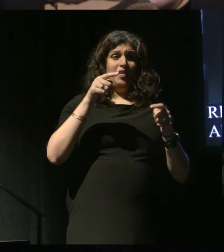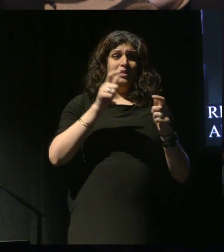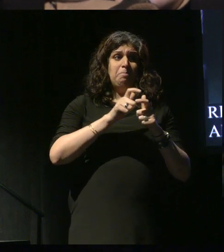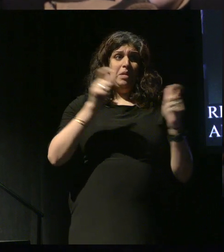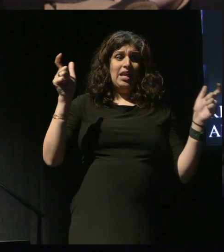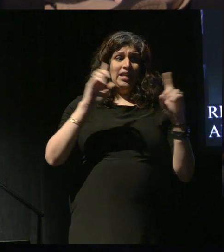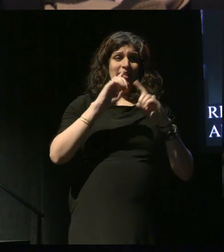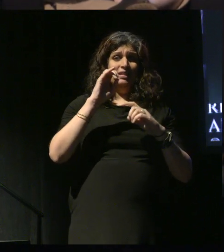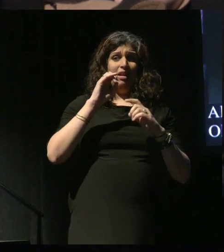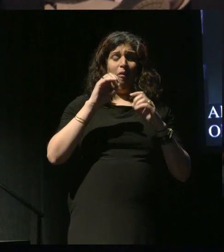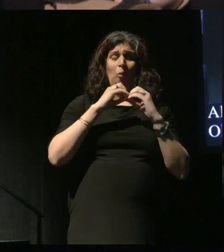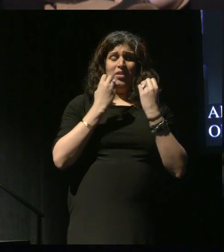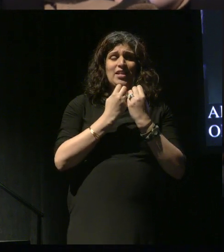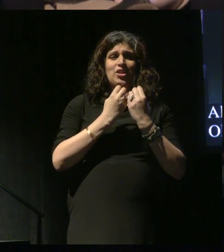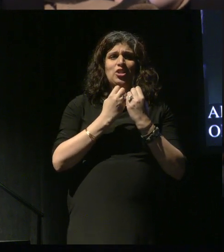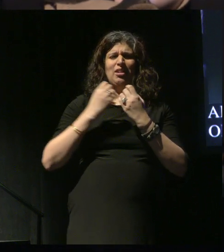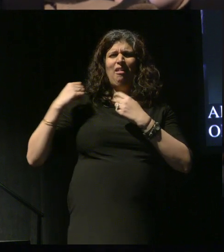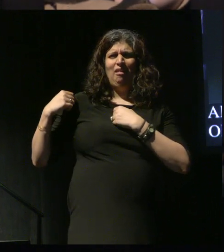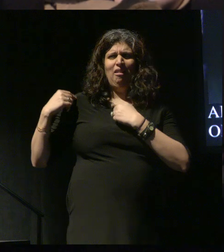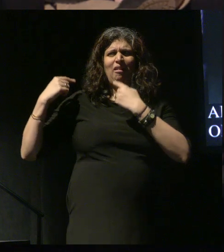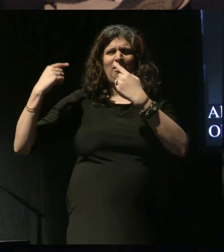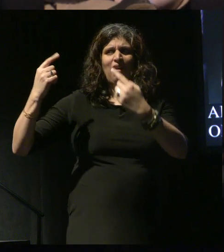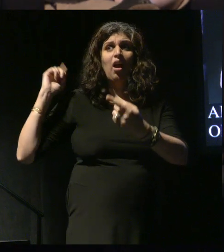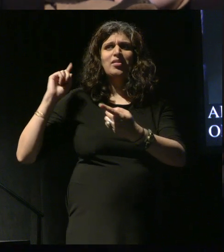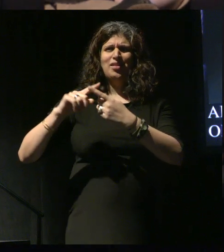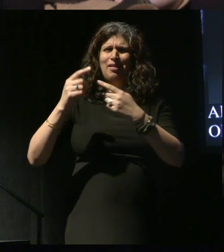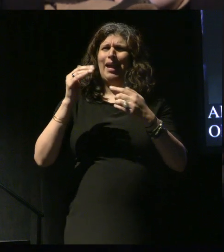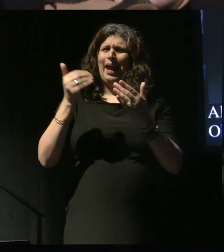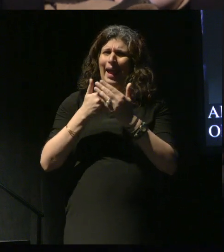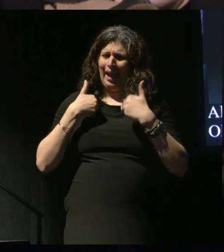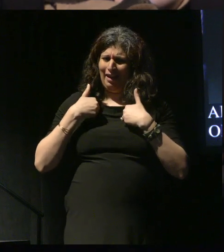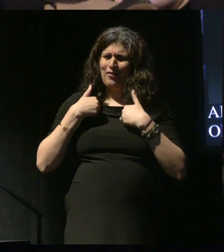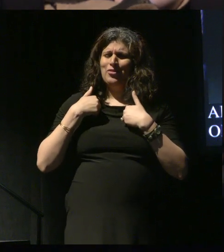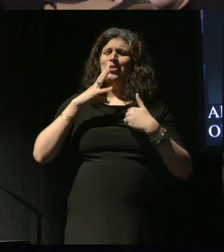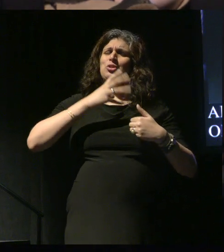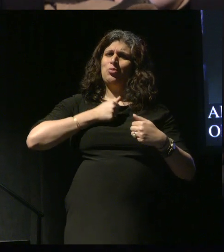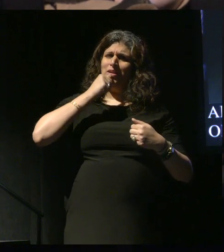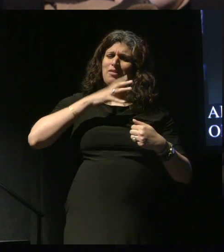Mm-mm. - Mm-mm. I remember that moment. Well, I mean, something I was going back to